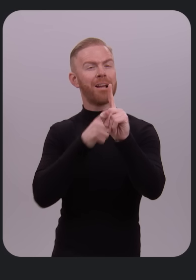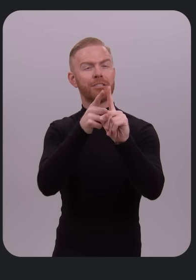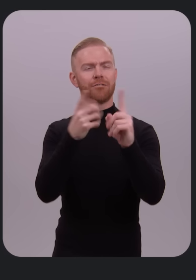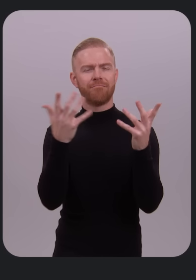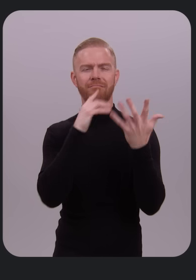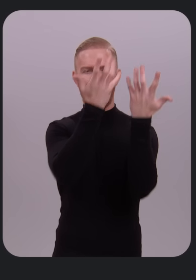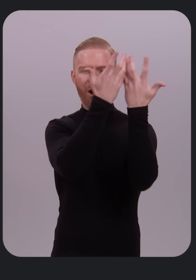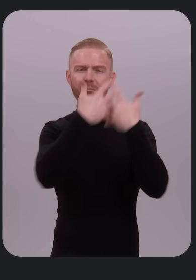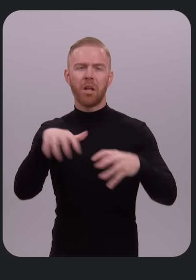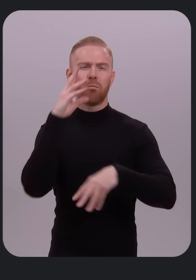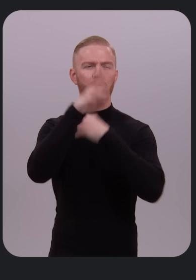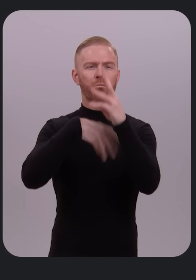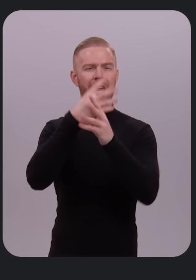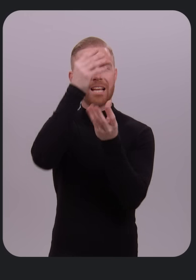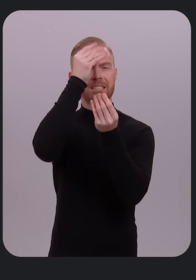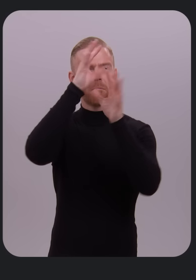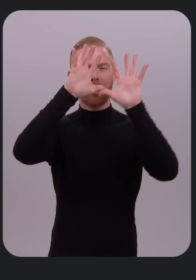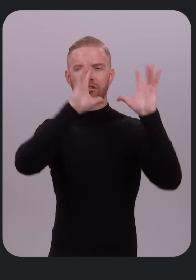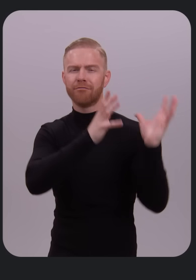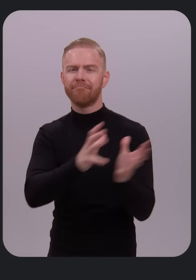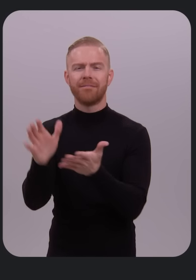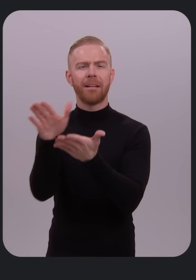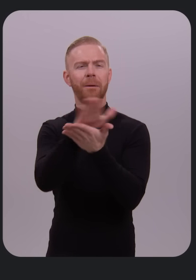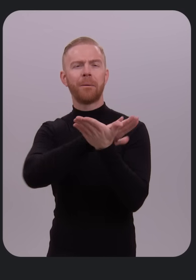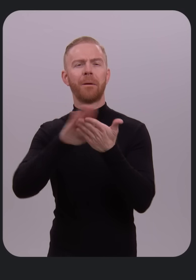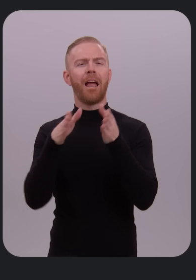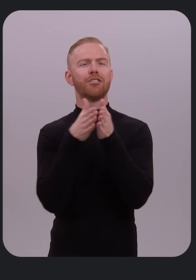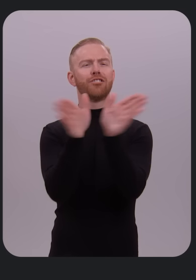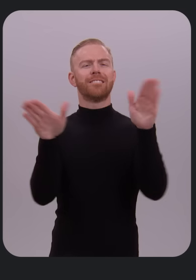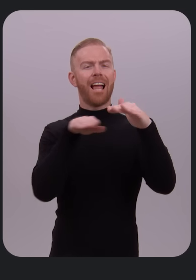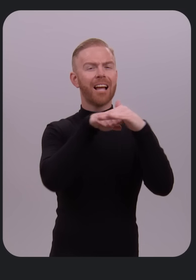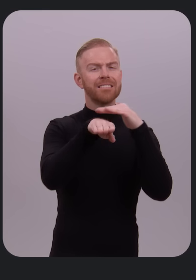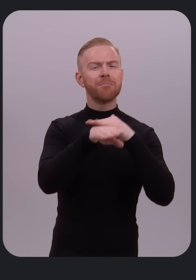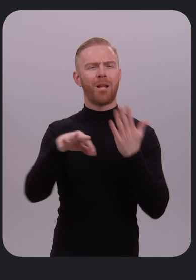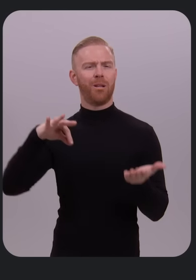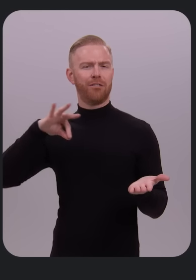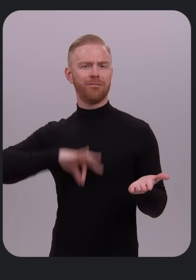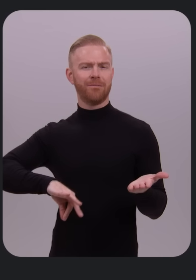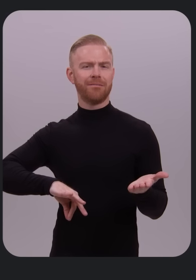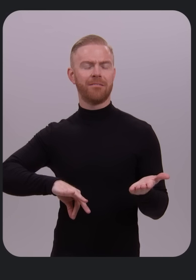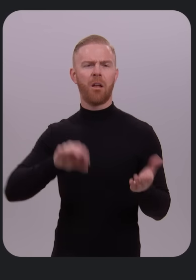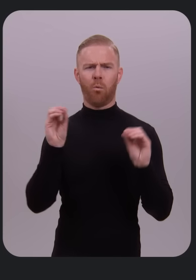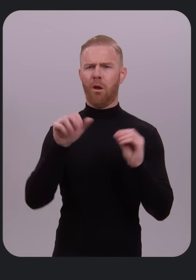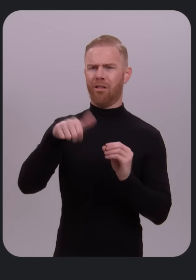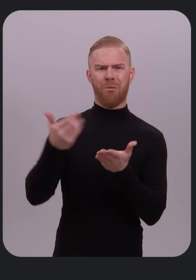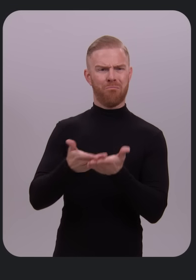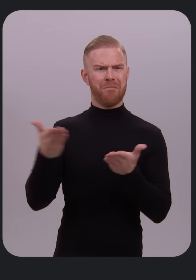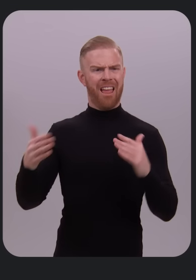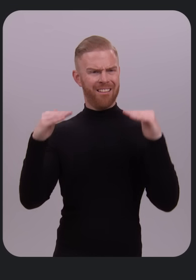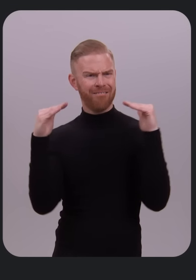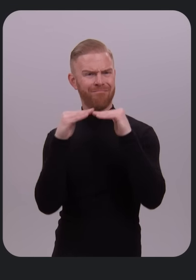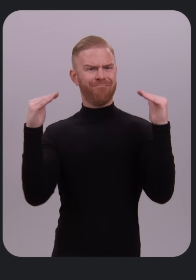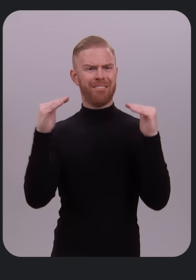and make it universally accessible and useful. No product embodies our mission more than Google Search.